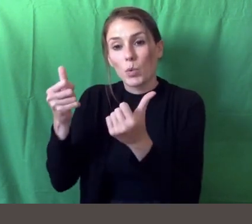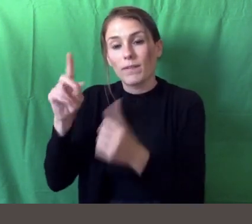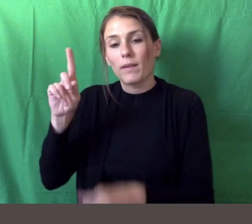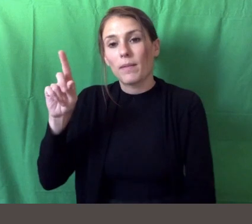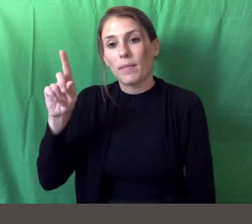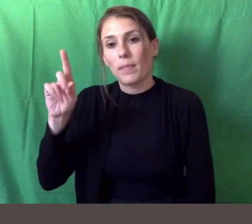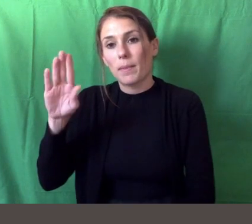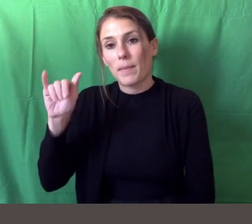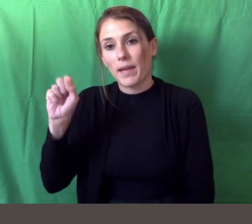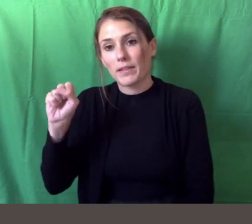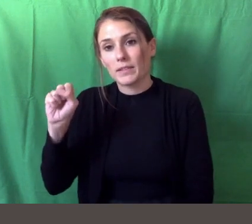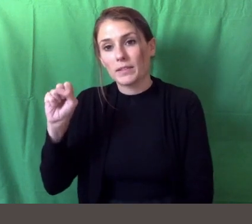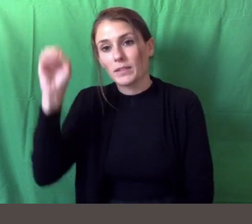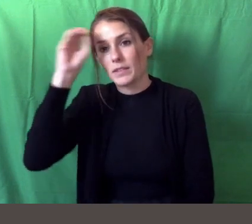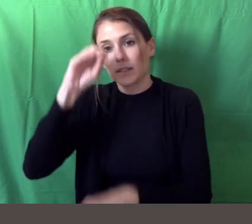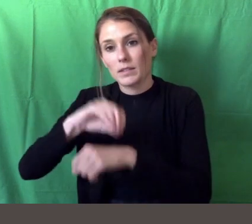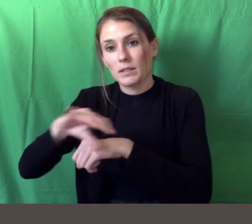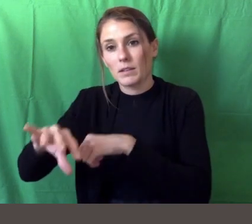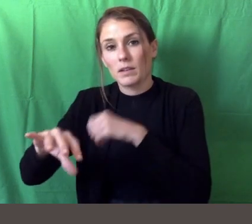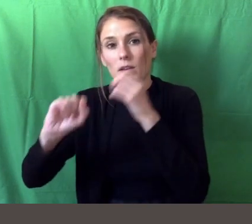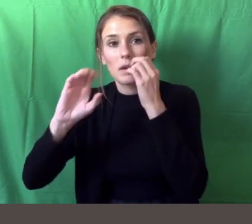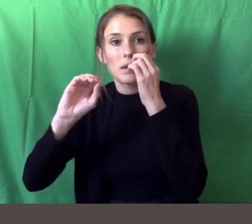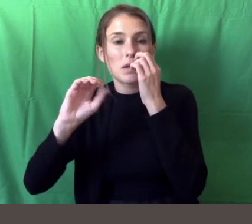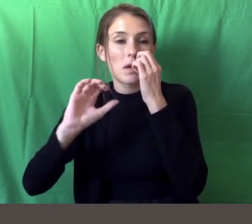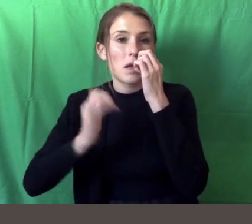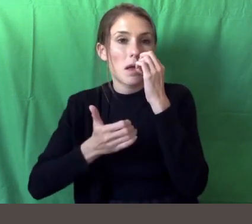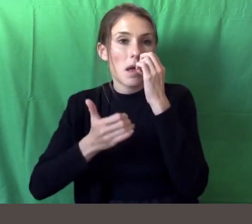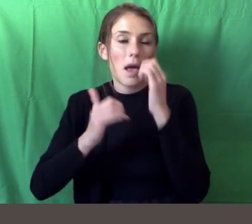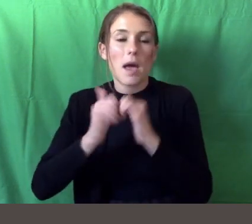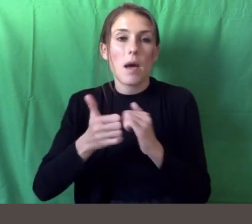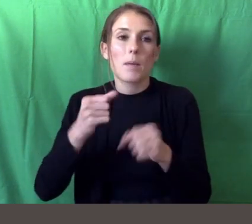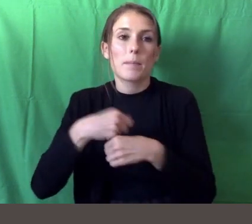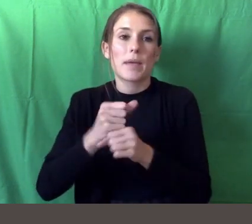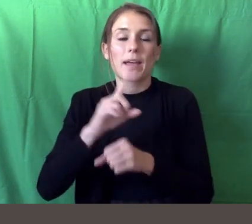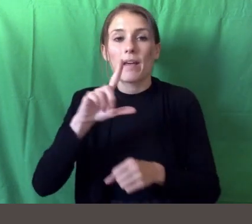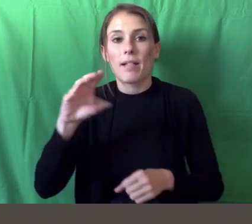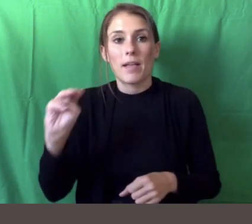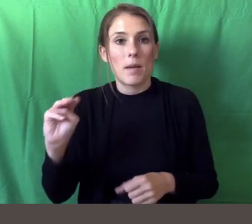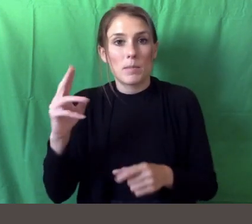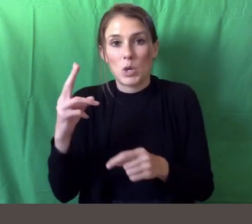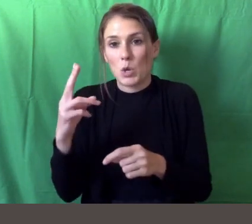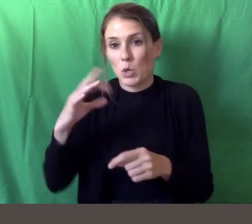So what can we do? How would we make LLMs useful?